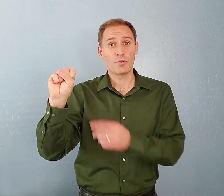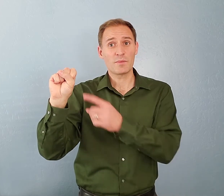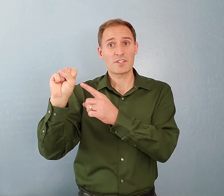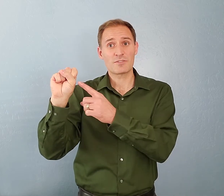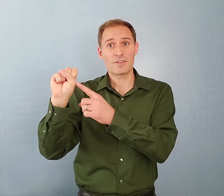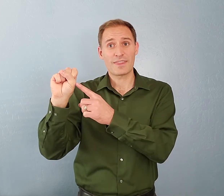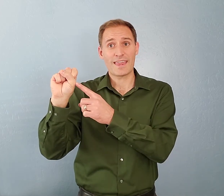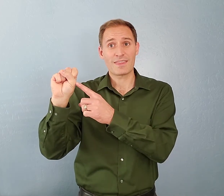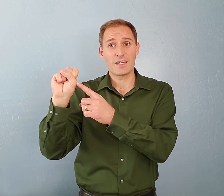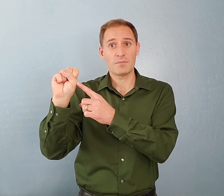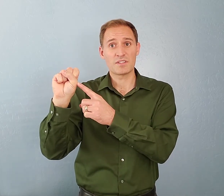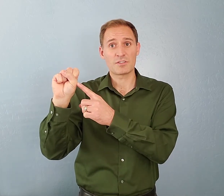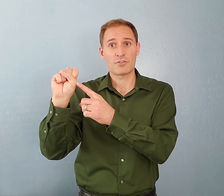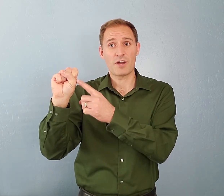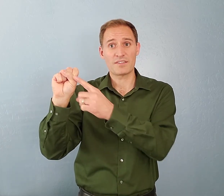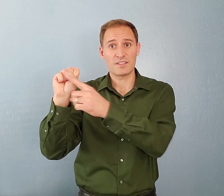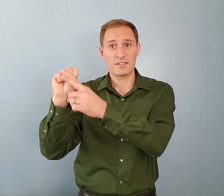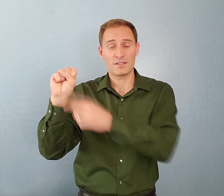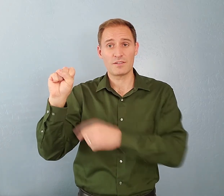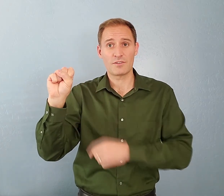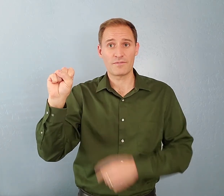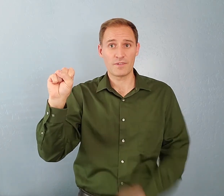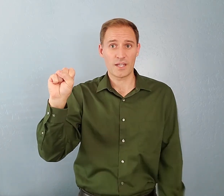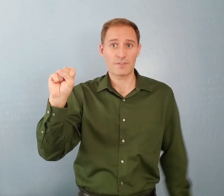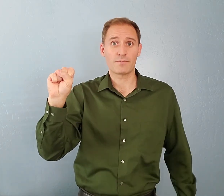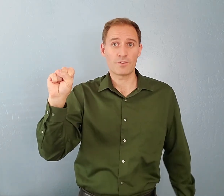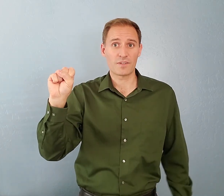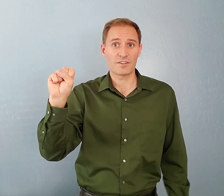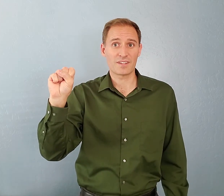want to make sure that that thumb is crossing your other four fingers like this,